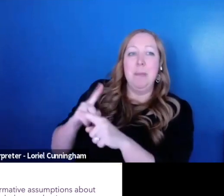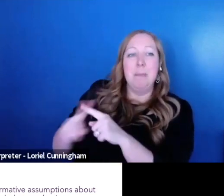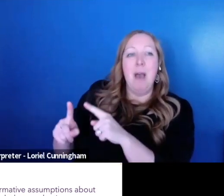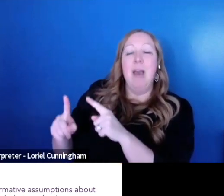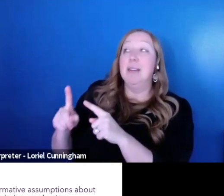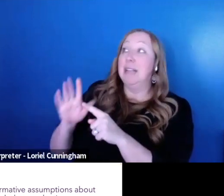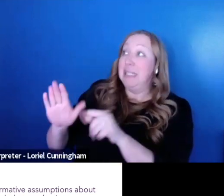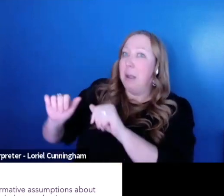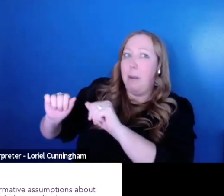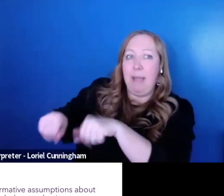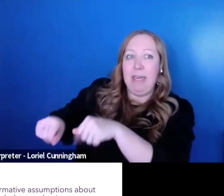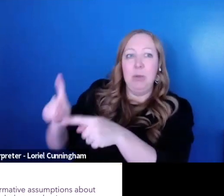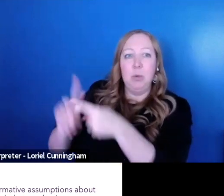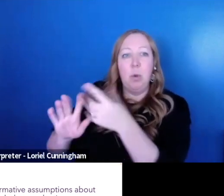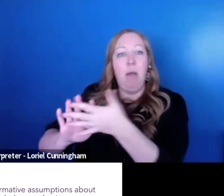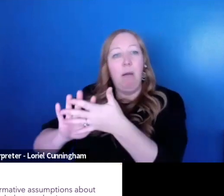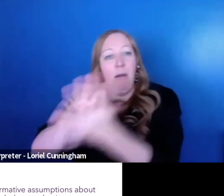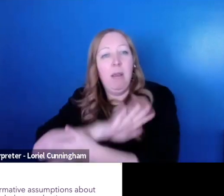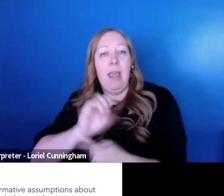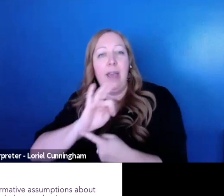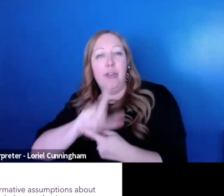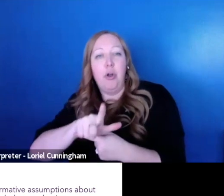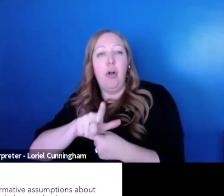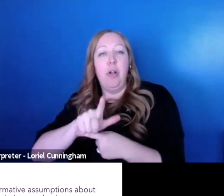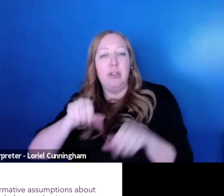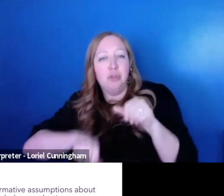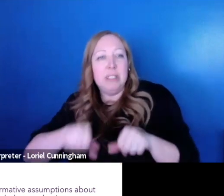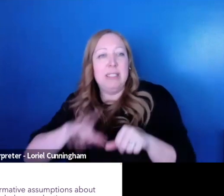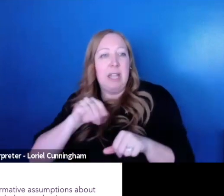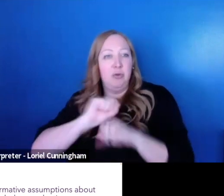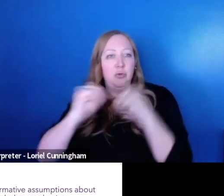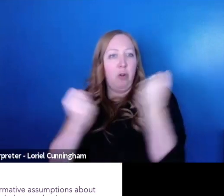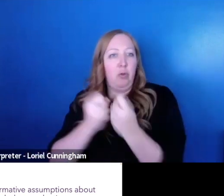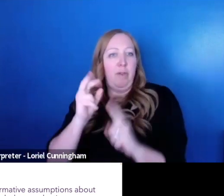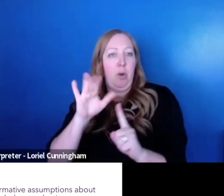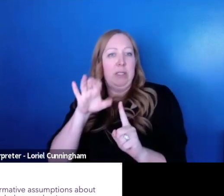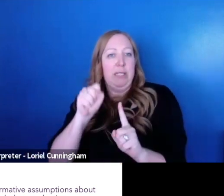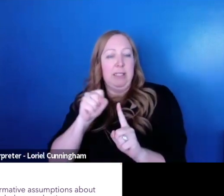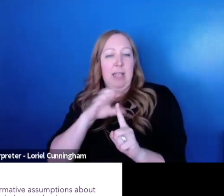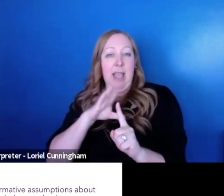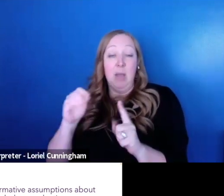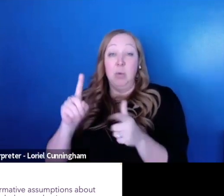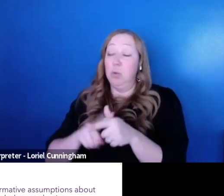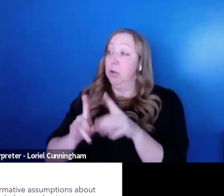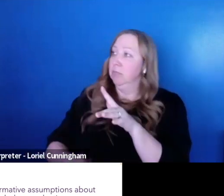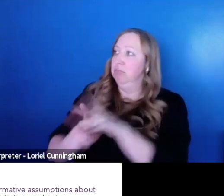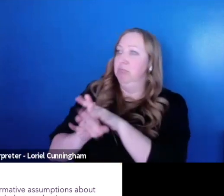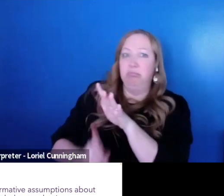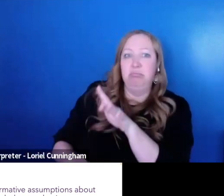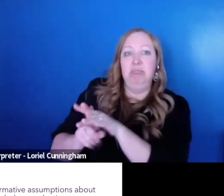reconstitute problematic sociocultural assumptions that researchers relied upon uncritically to execute their